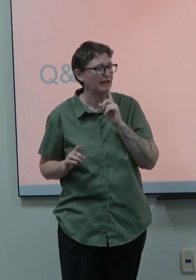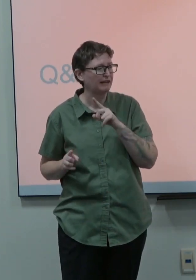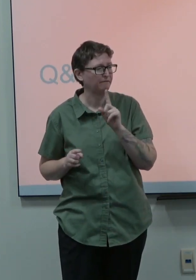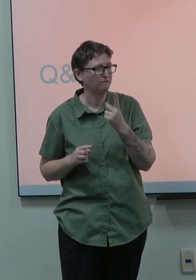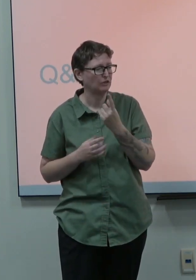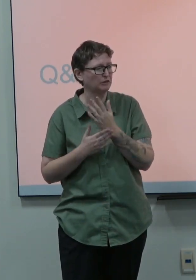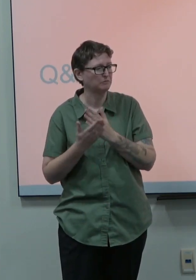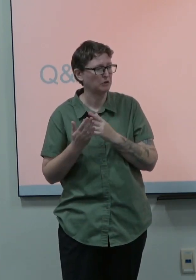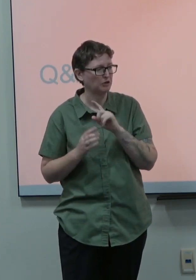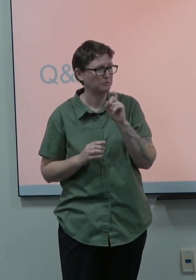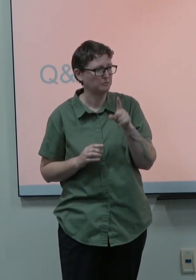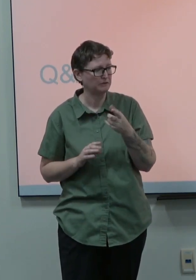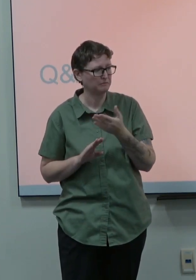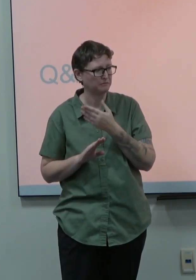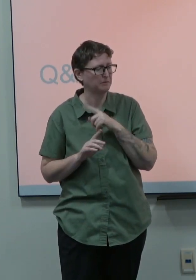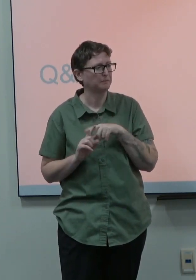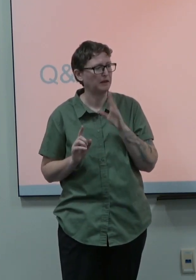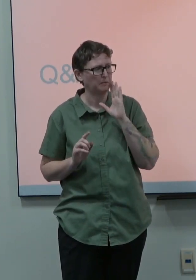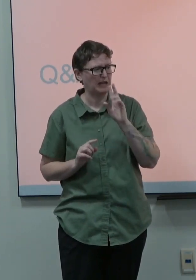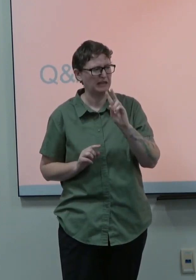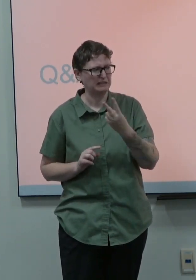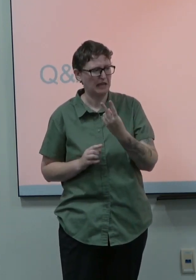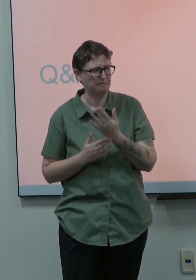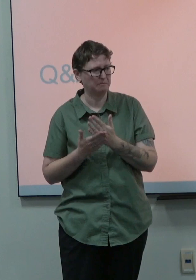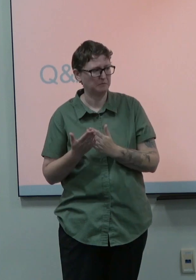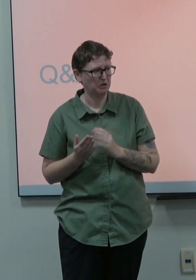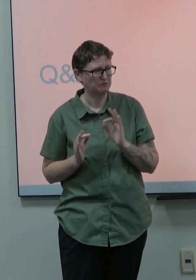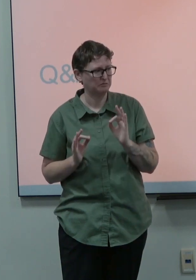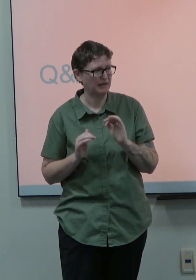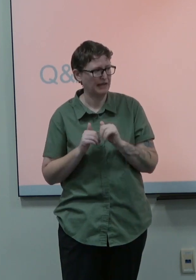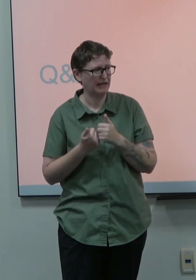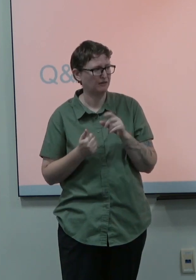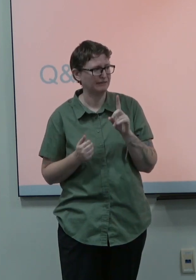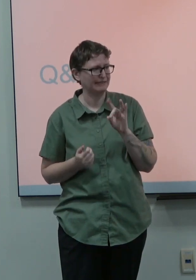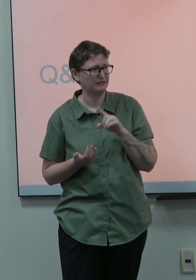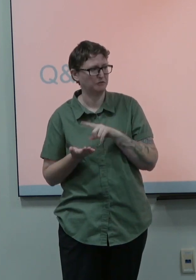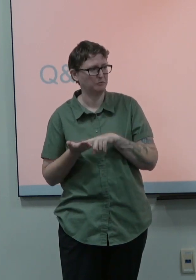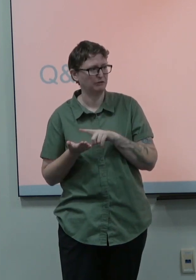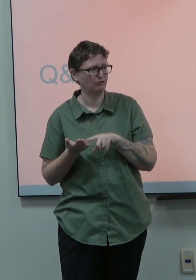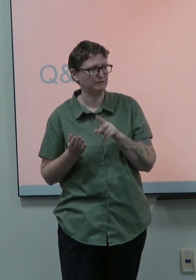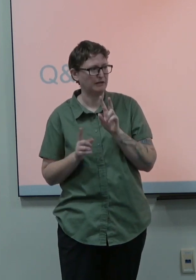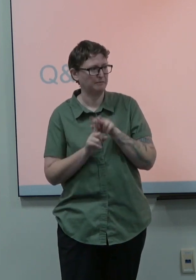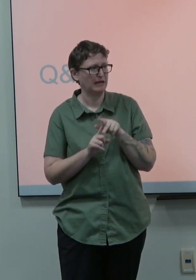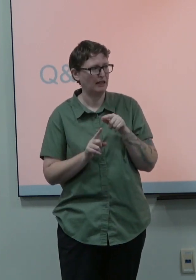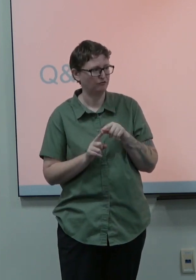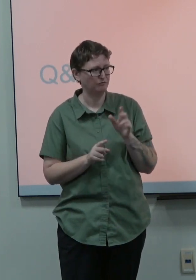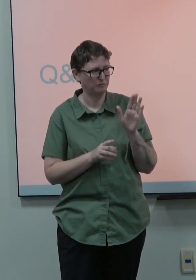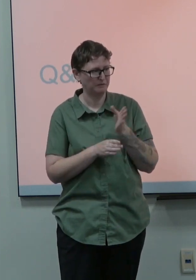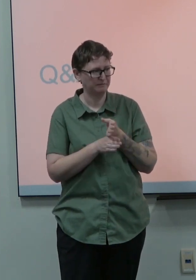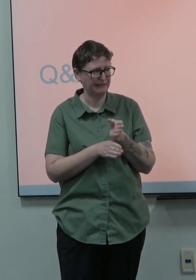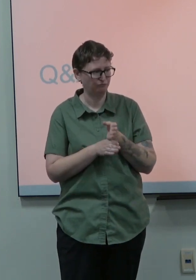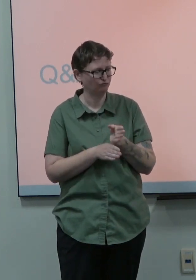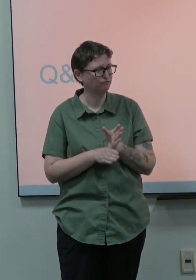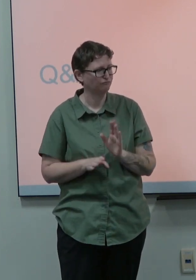I already answered the first part of your question a little bit, but I can answer the second part of your question of how the research applies to my major.